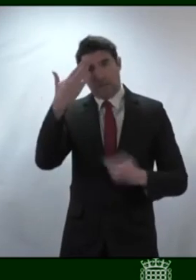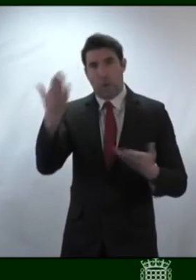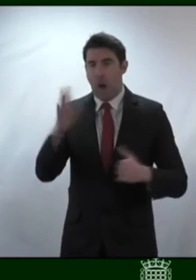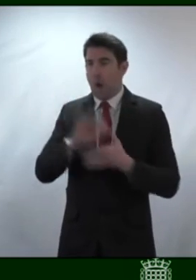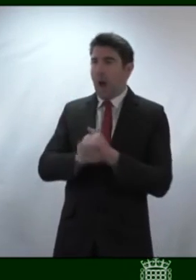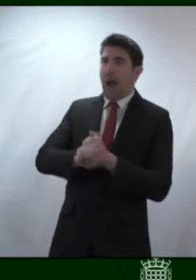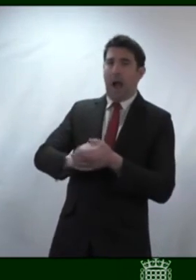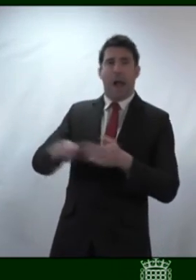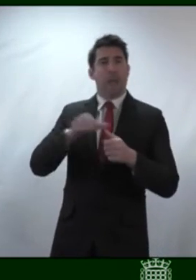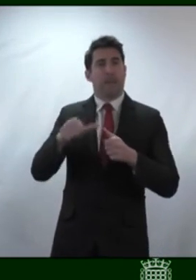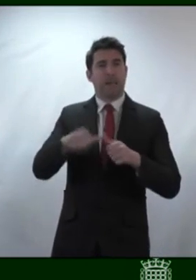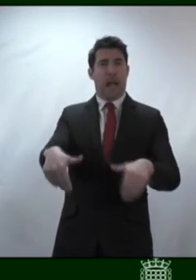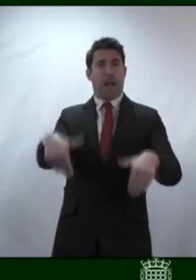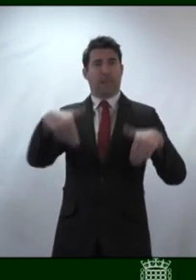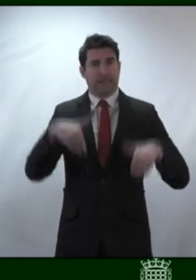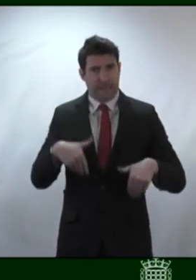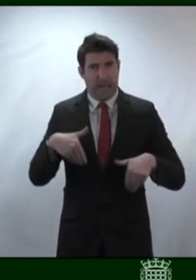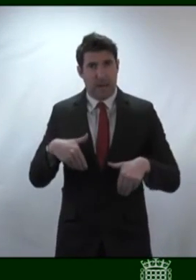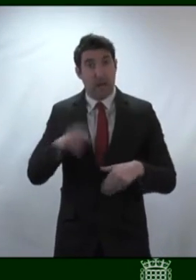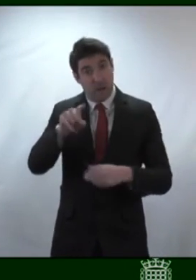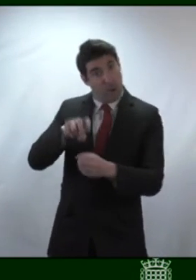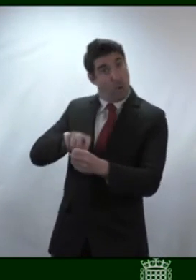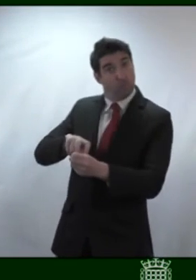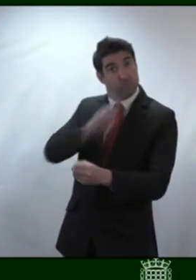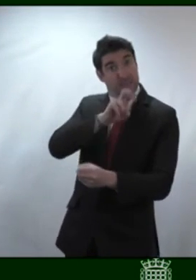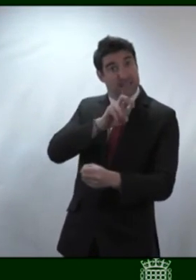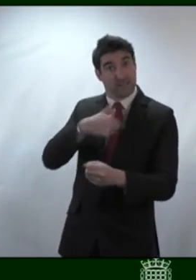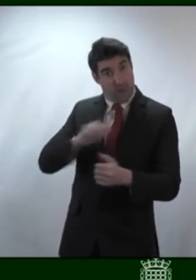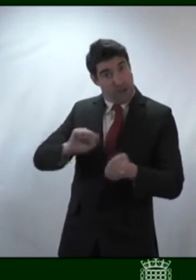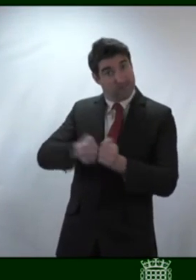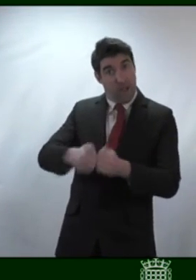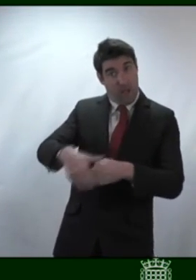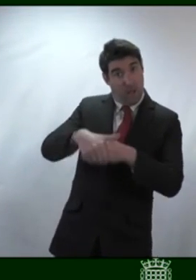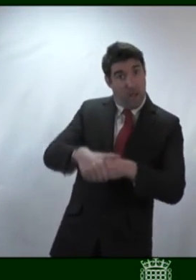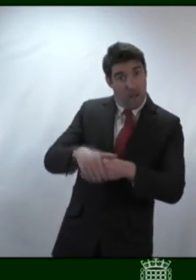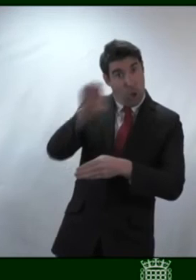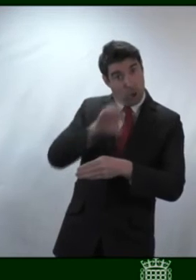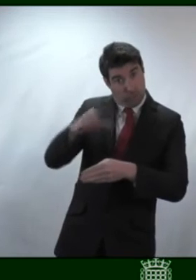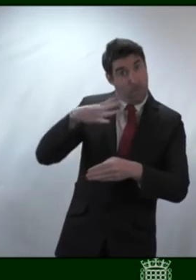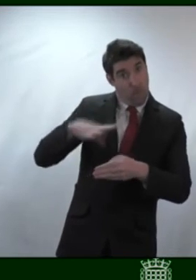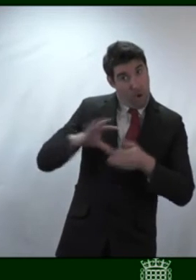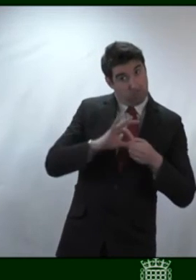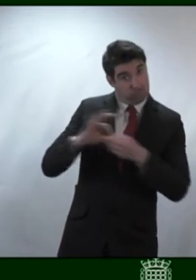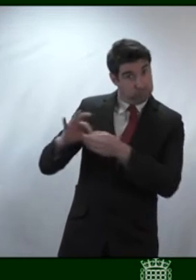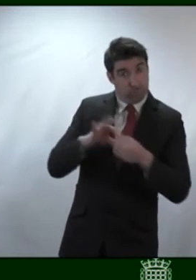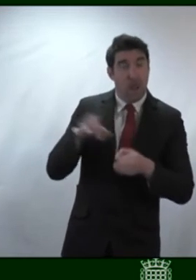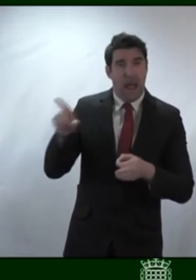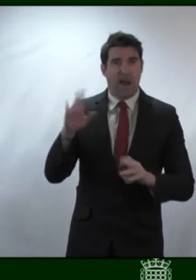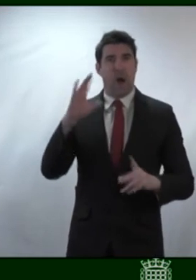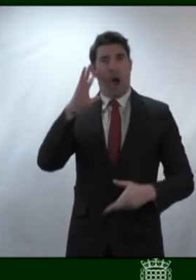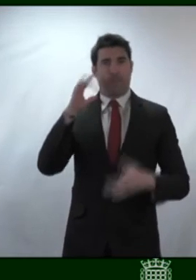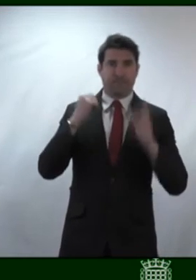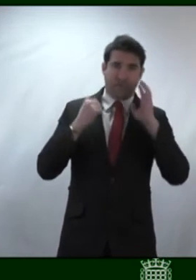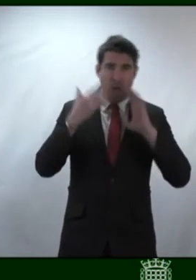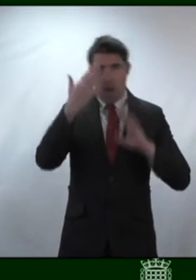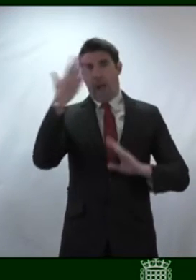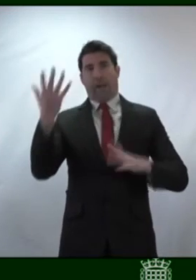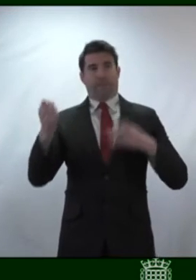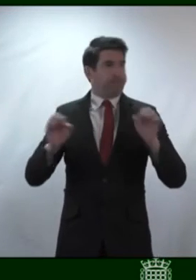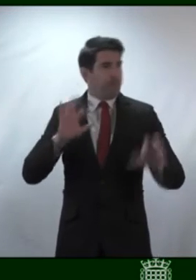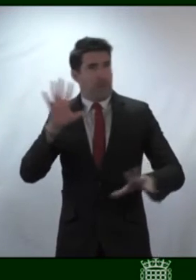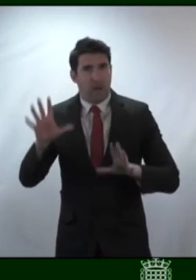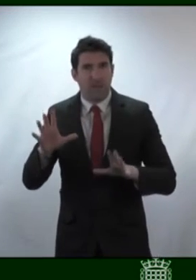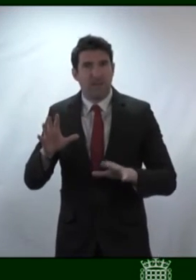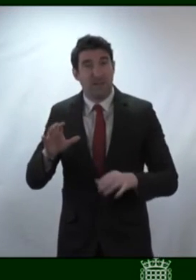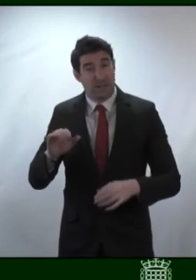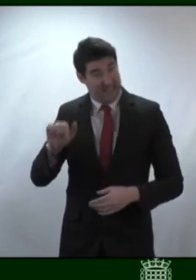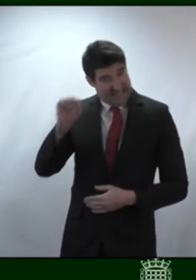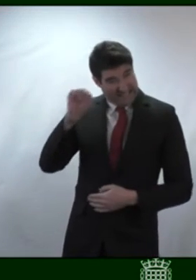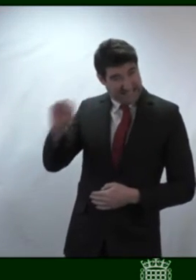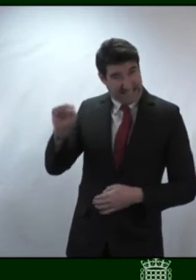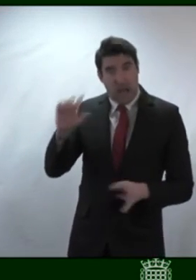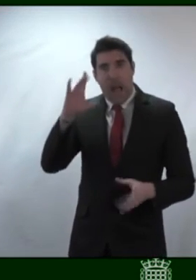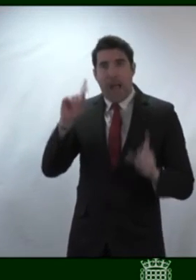whether he will vote for a deal or not. He cannot attack the Government if he cannot come up with a